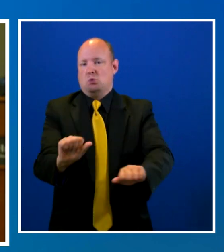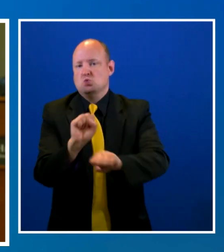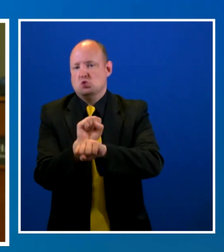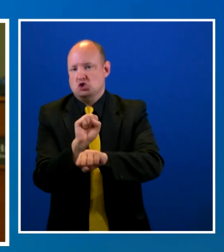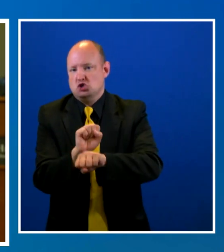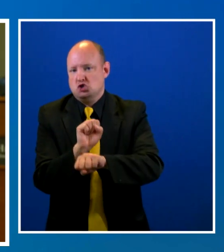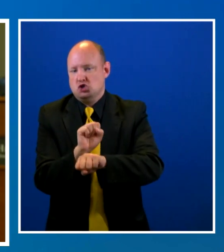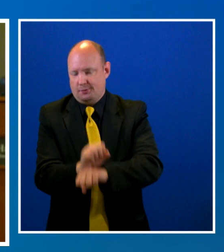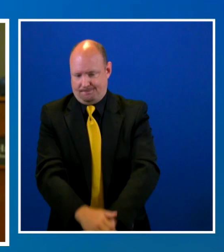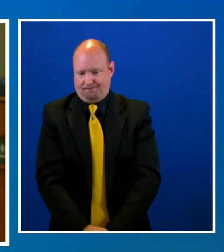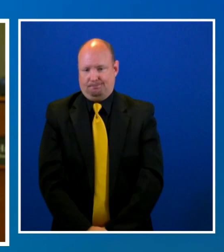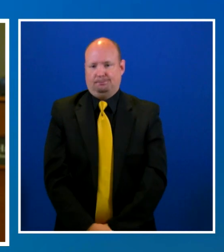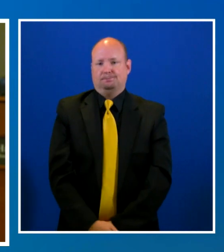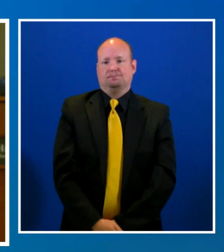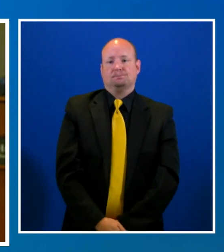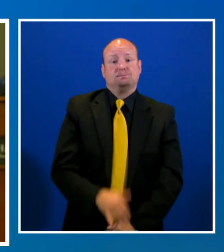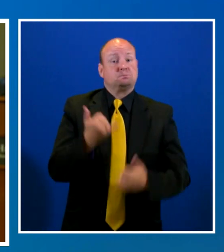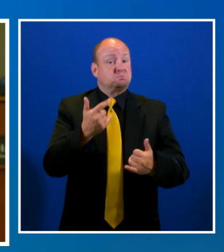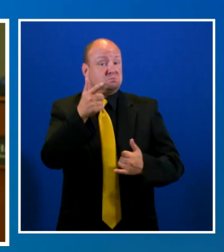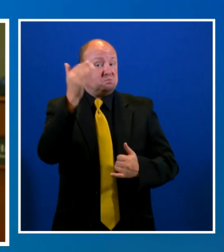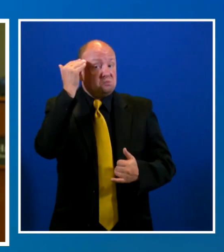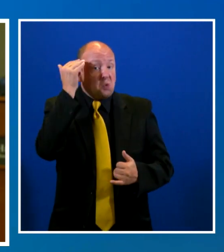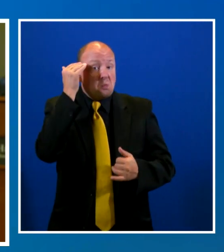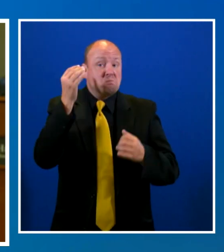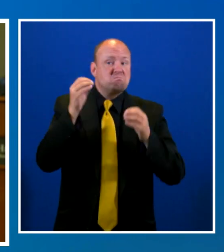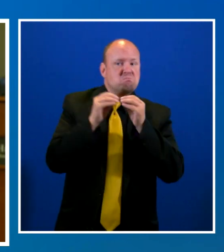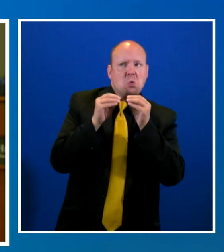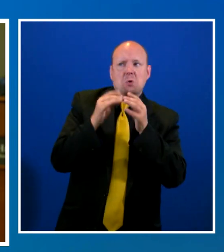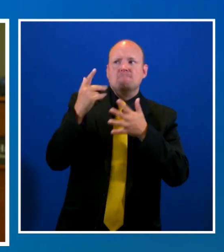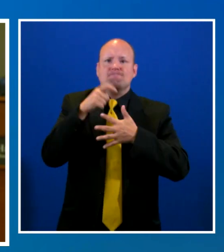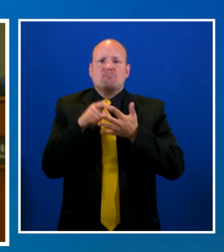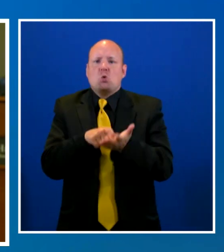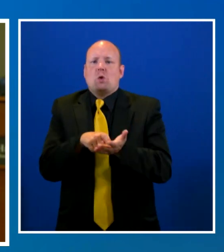Learn more about the new requirement. See the link on the screen.